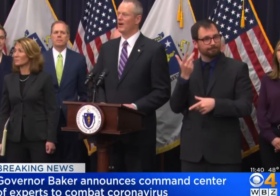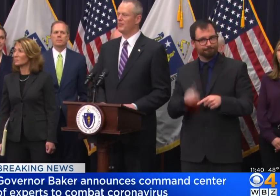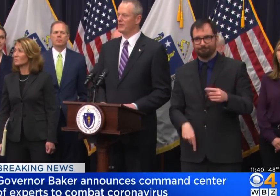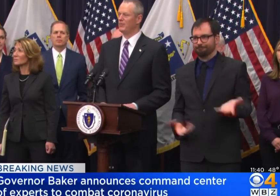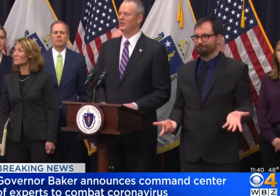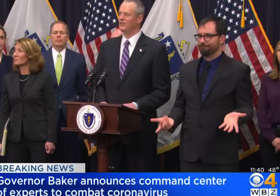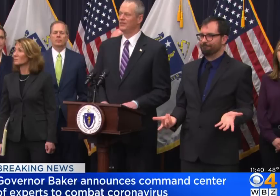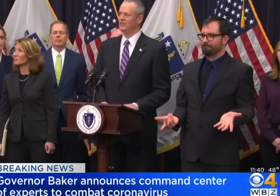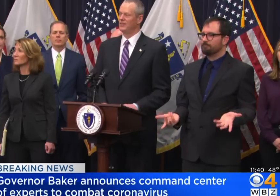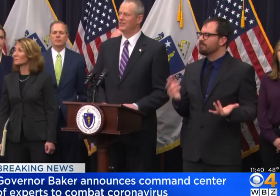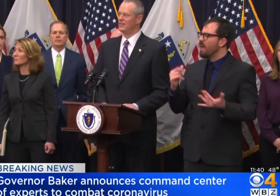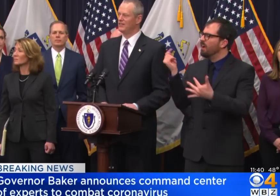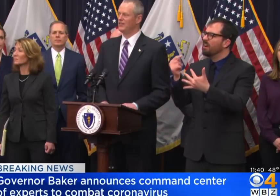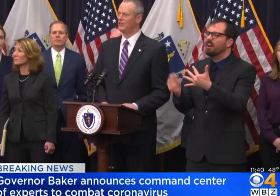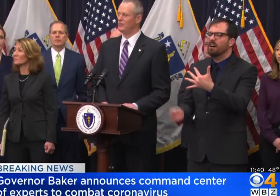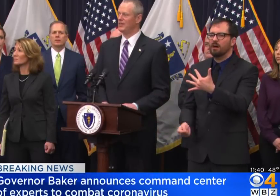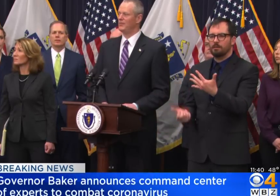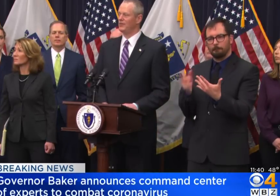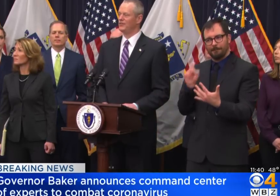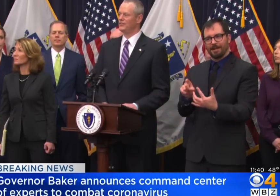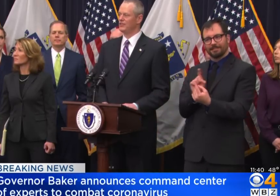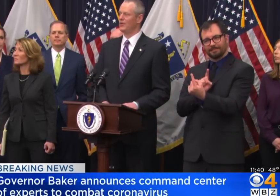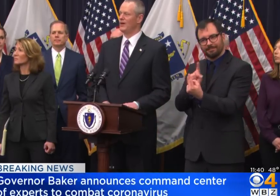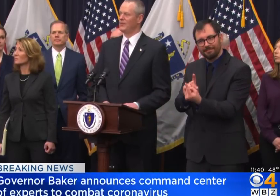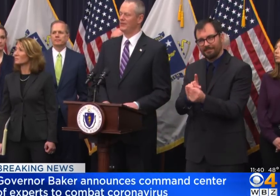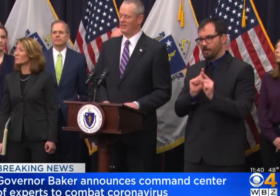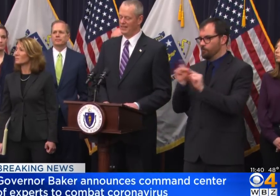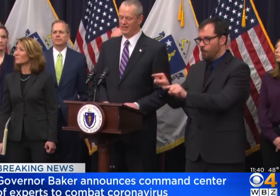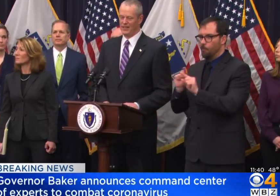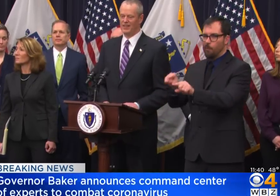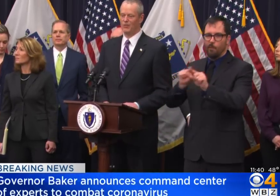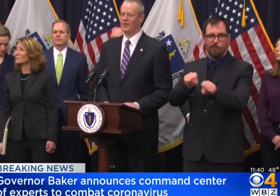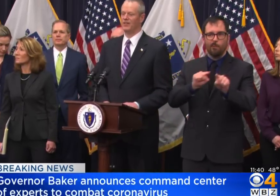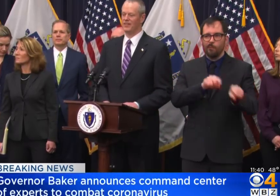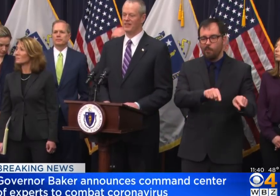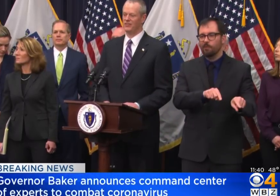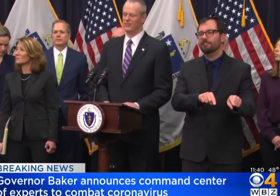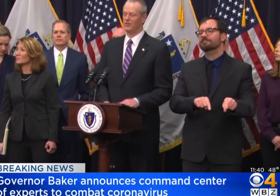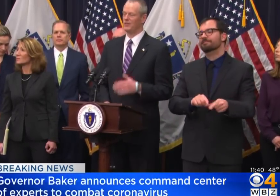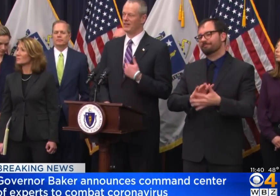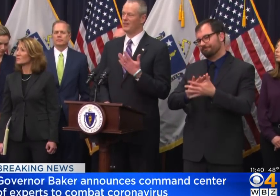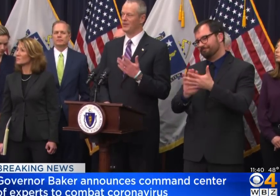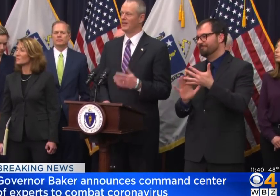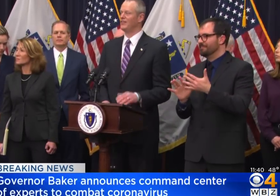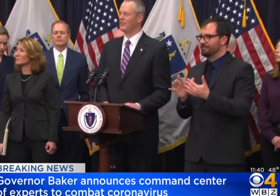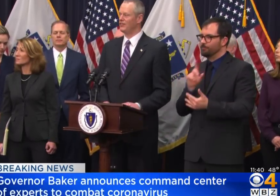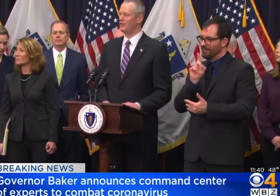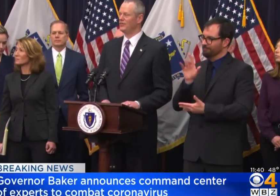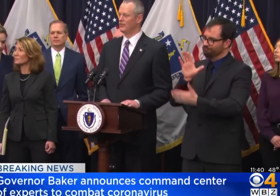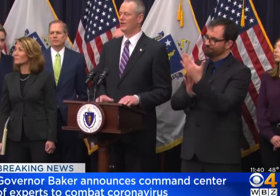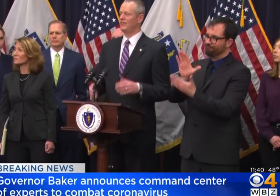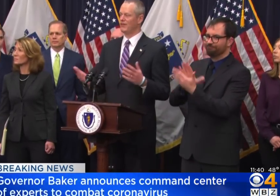CONSTRUCTION WORK FROM HOME. I MEAN, THERE IS A LOT OF STUFF THAT GOES ON AROUND HERE THAT IS GOING TO REQUIRE PEOPLE TO